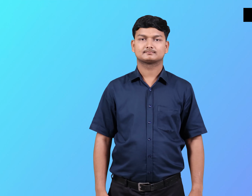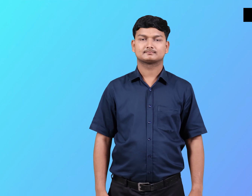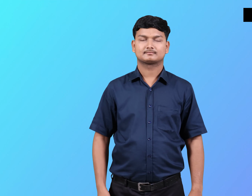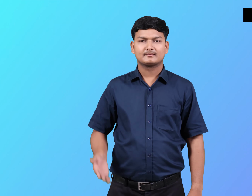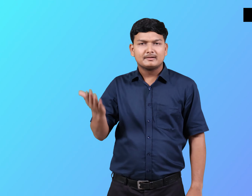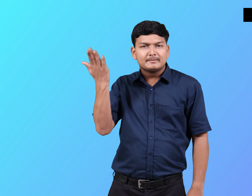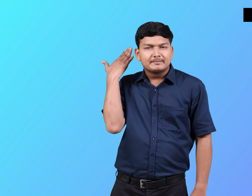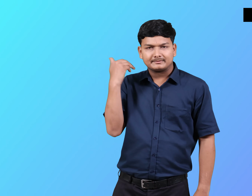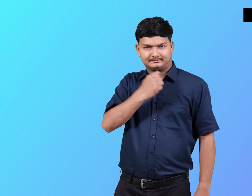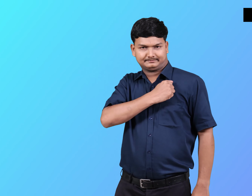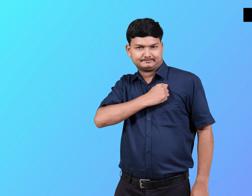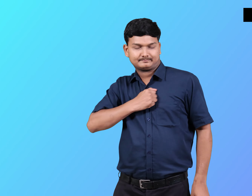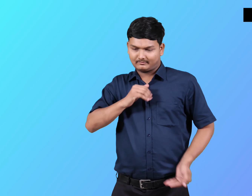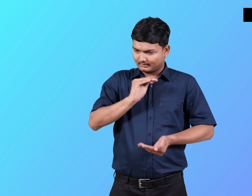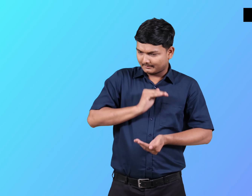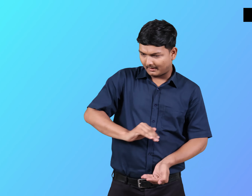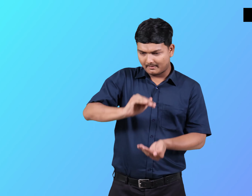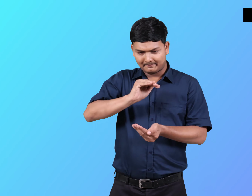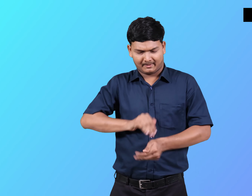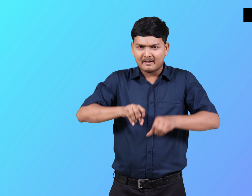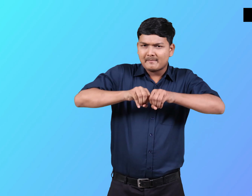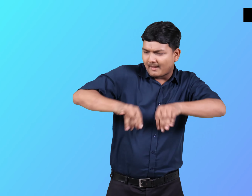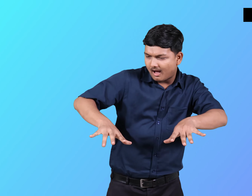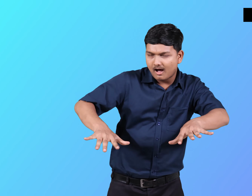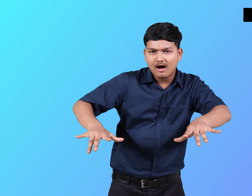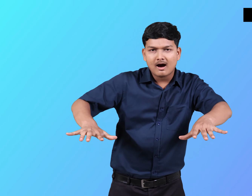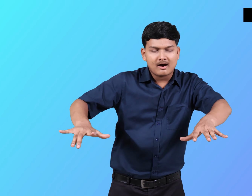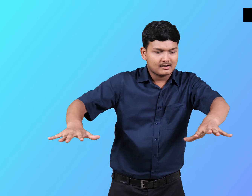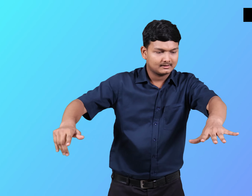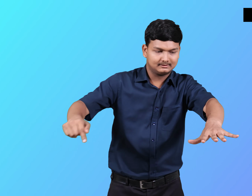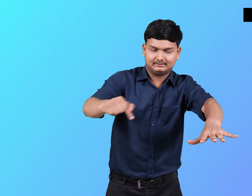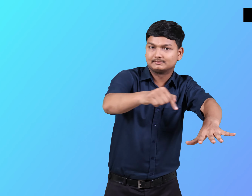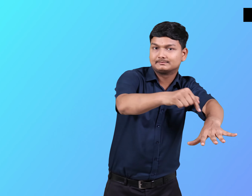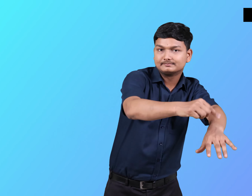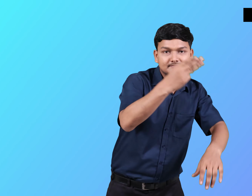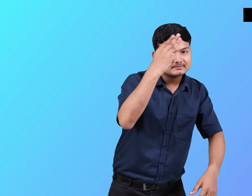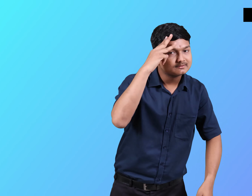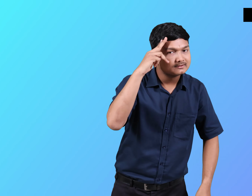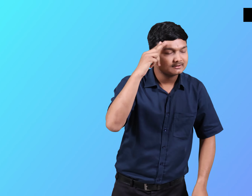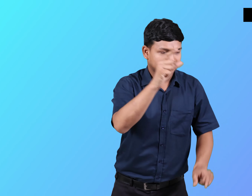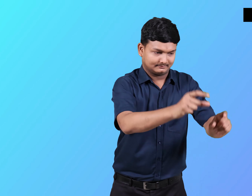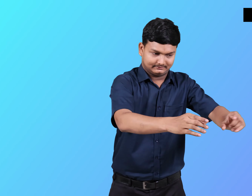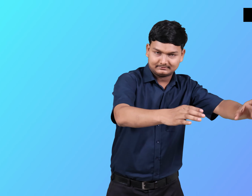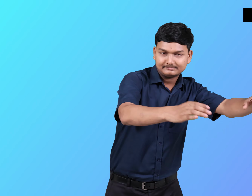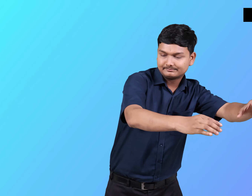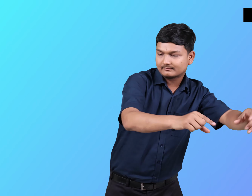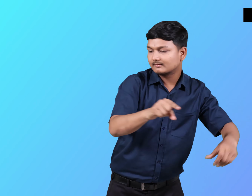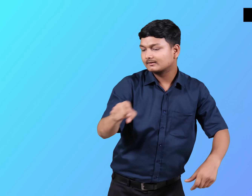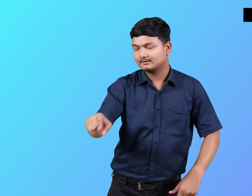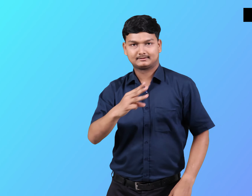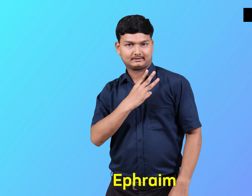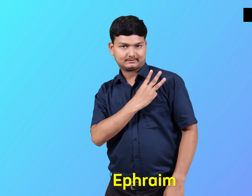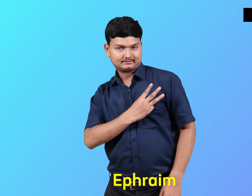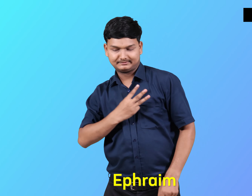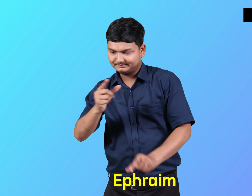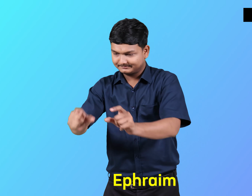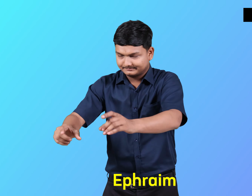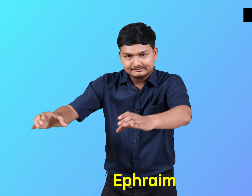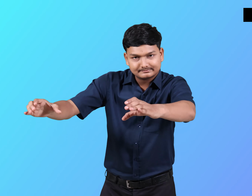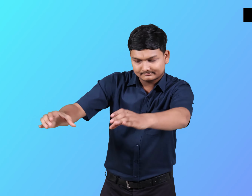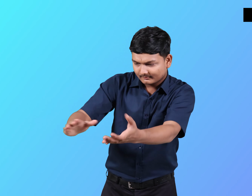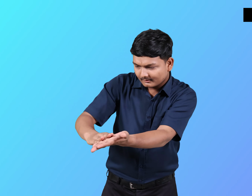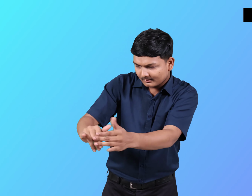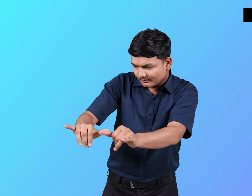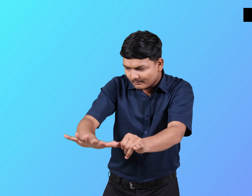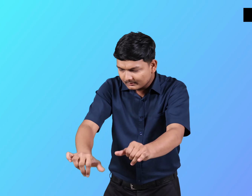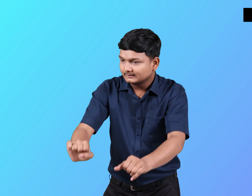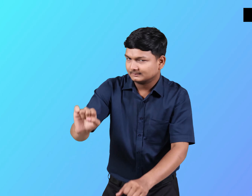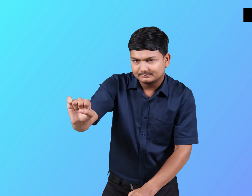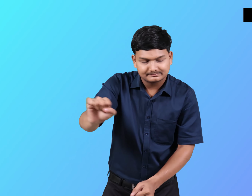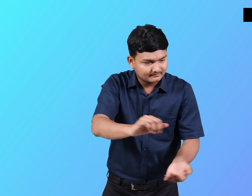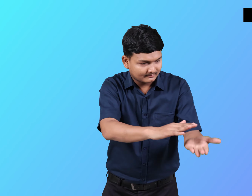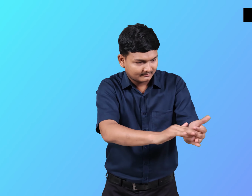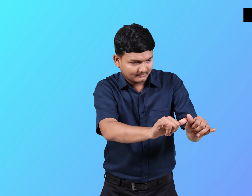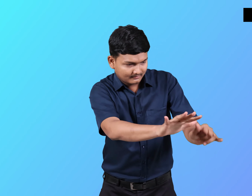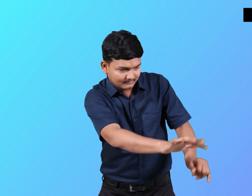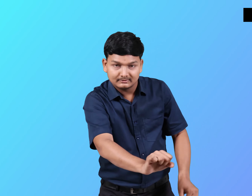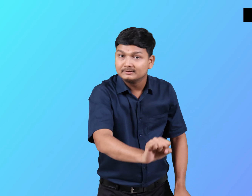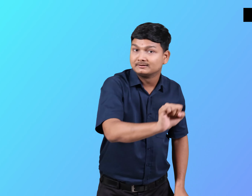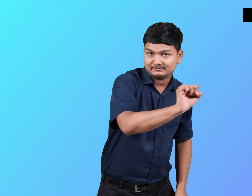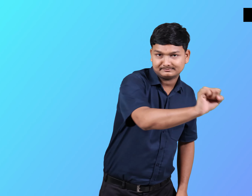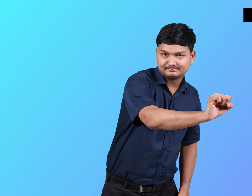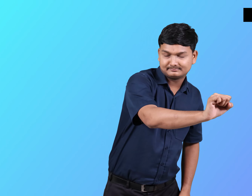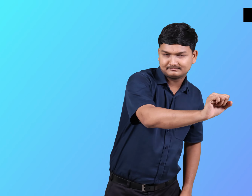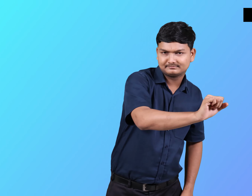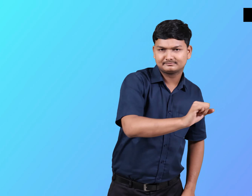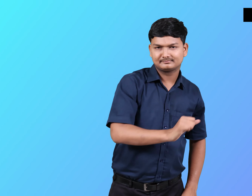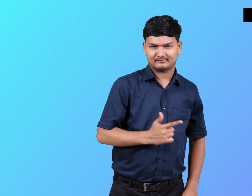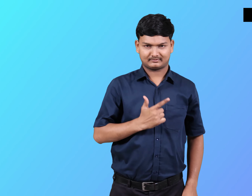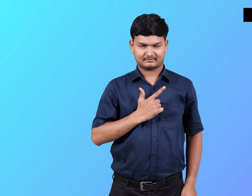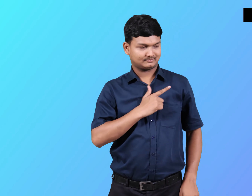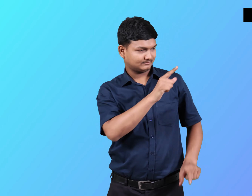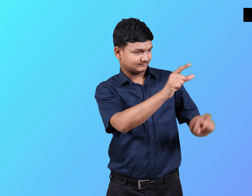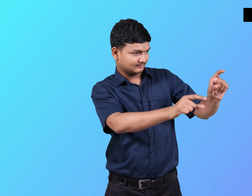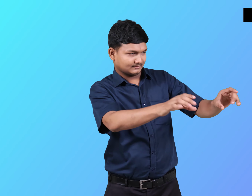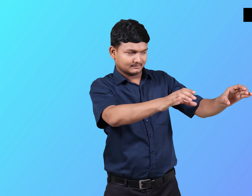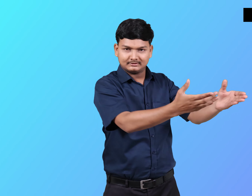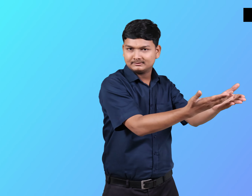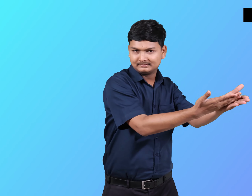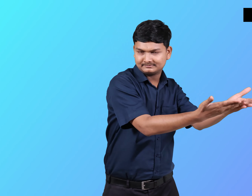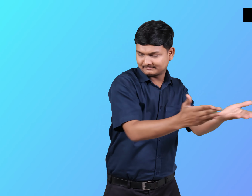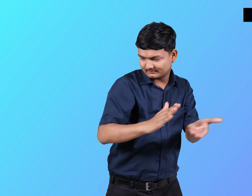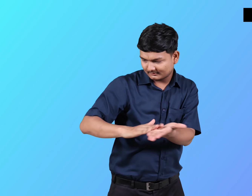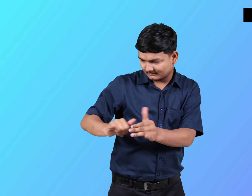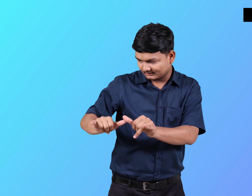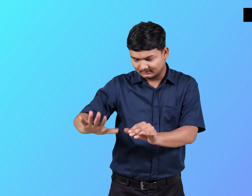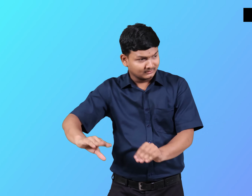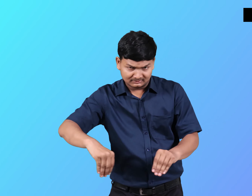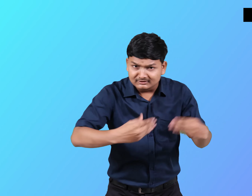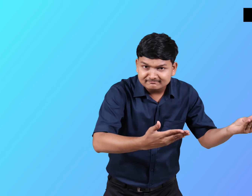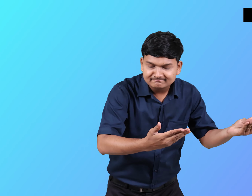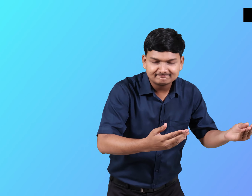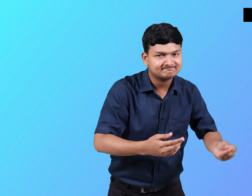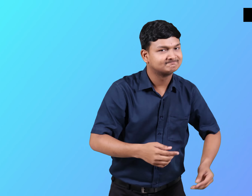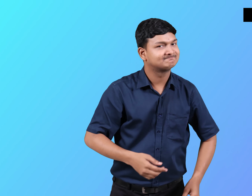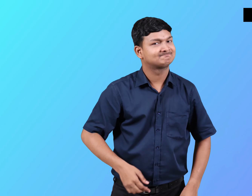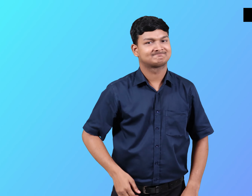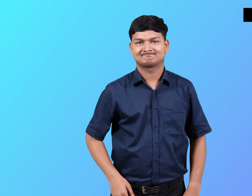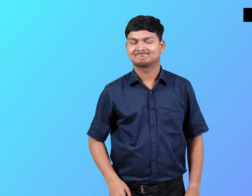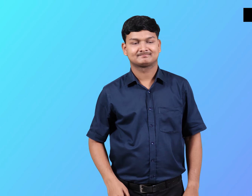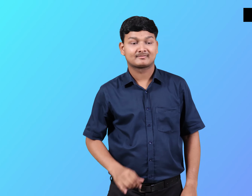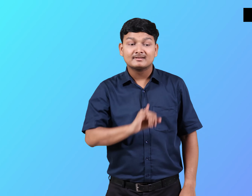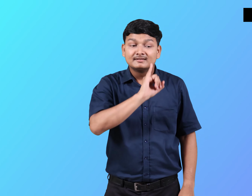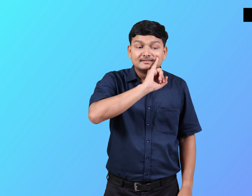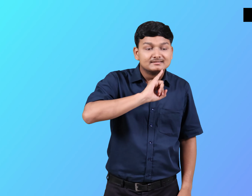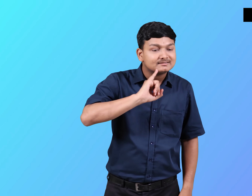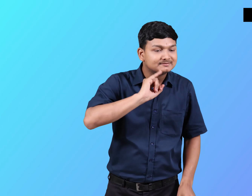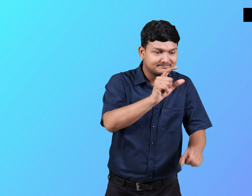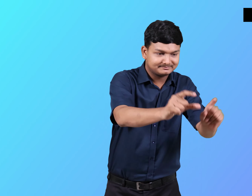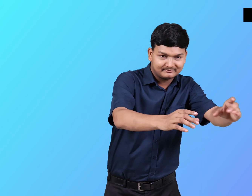The descendants of Joseph had divided into two tribes—Manasseh and Ephraim. Each of these tribes received some land; the tribe of Levi was not given any land.